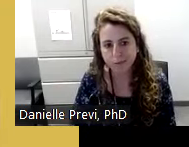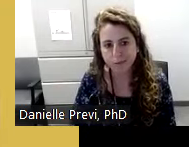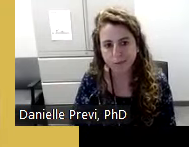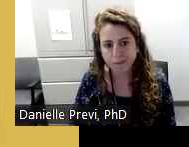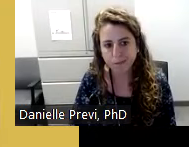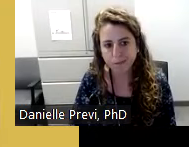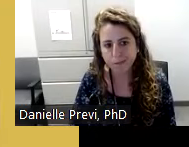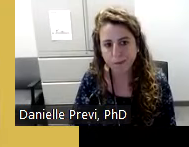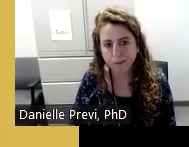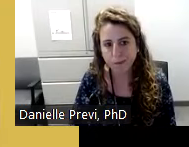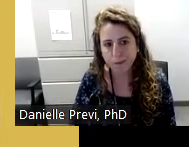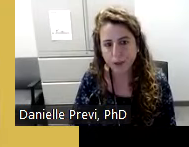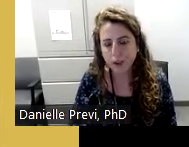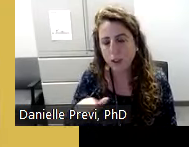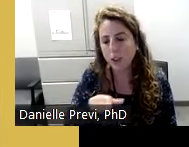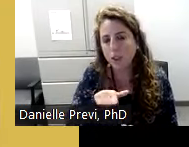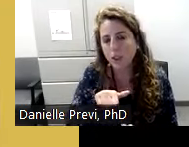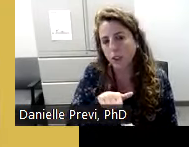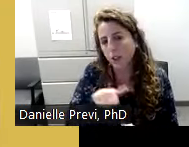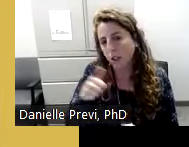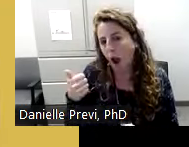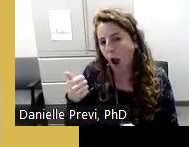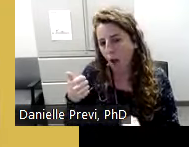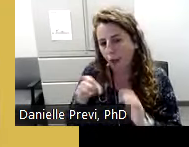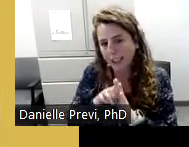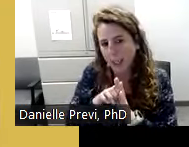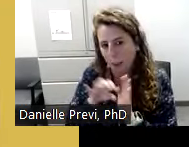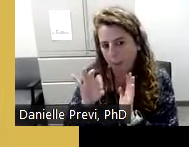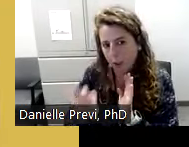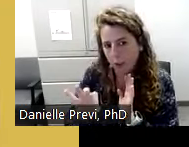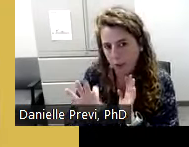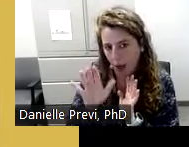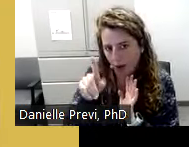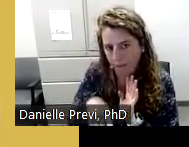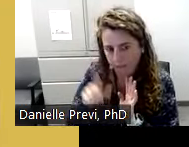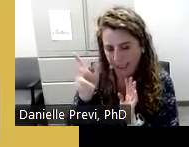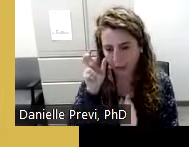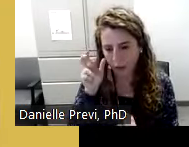Hearing Devices (23:33)